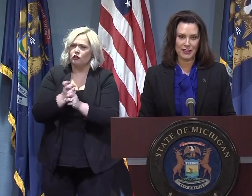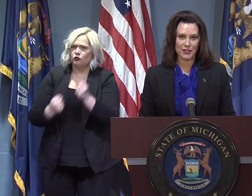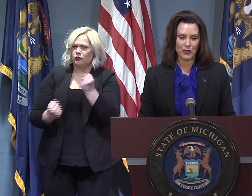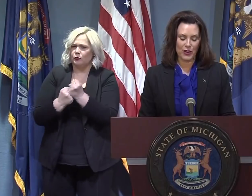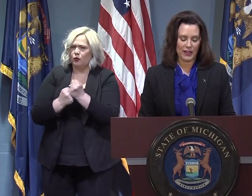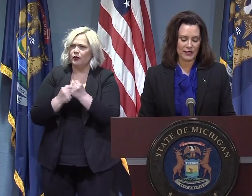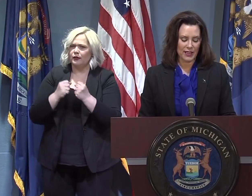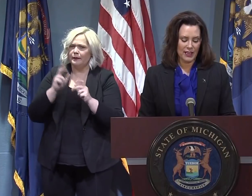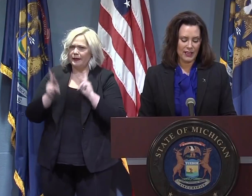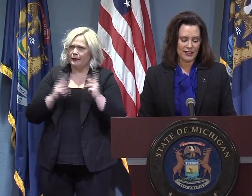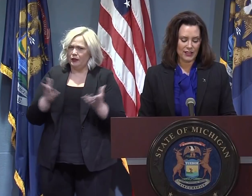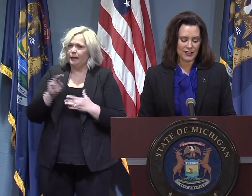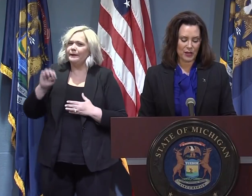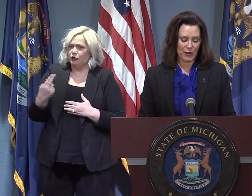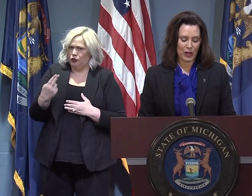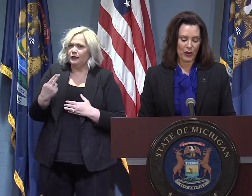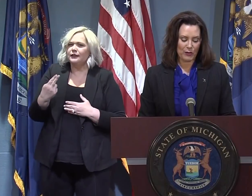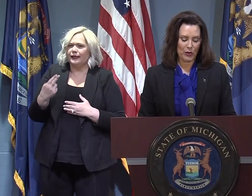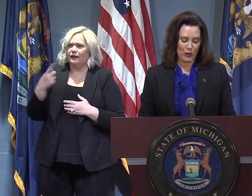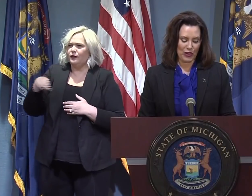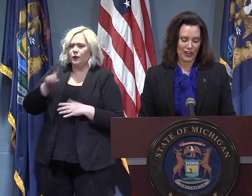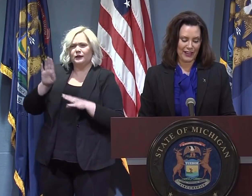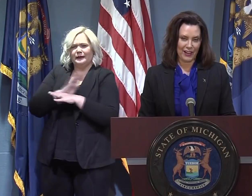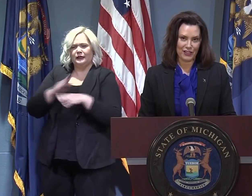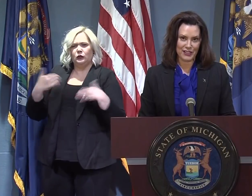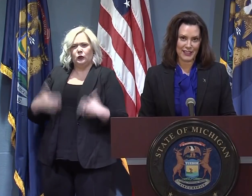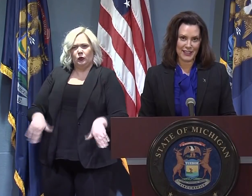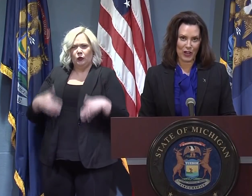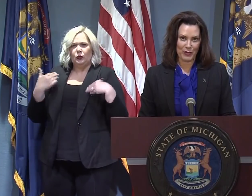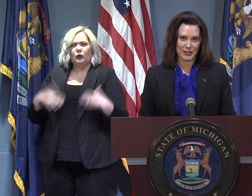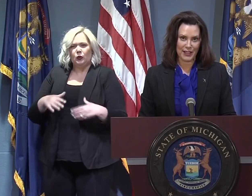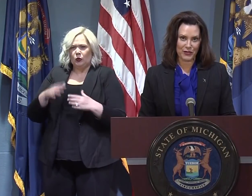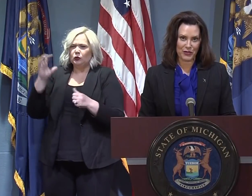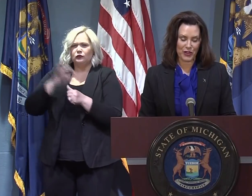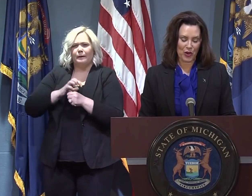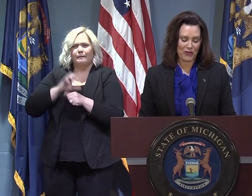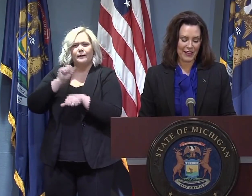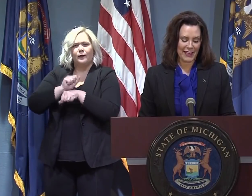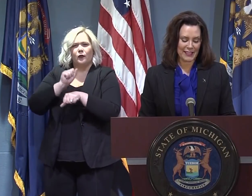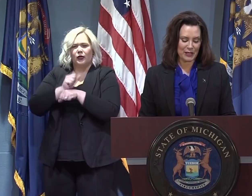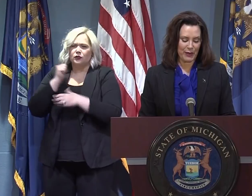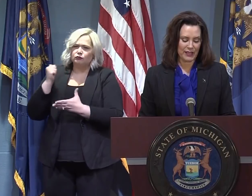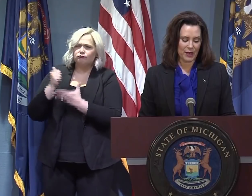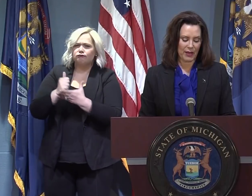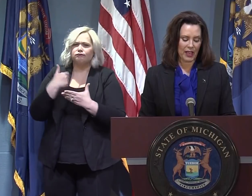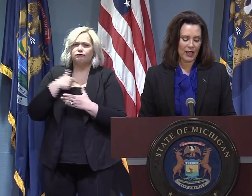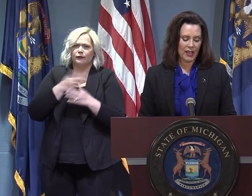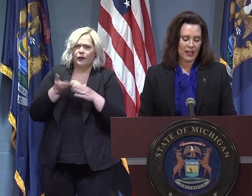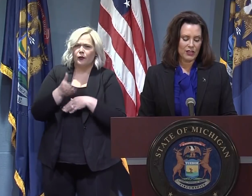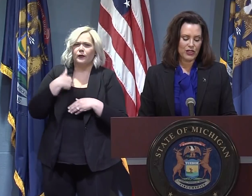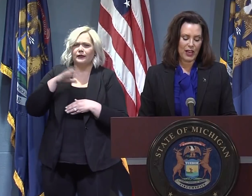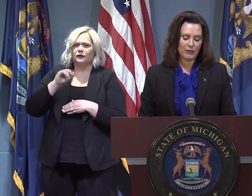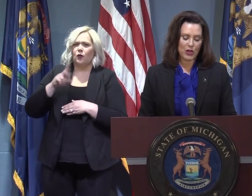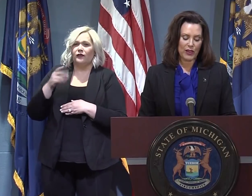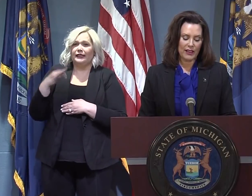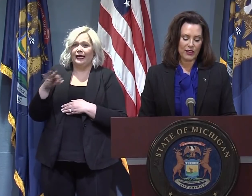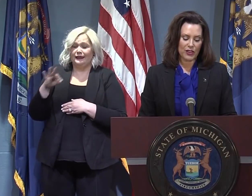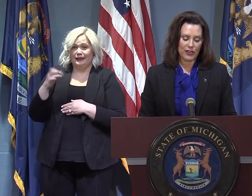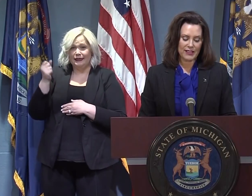I WANT TO ACKNOWLEDGE A NUMBER OF BUSINESSES THAT HAVE STEPPED UP. WE ARE GRATEFUL TO MICHIGAN BUSINESS WHO HAS DONE SOME